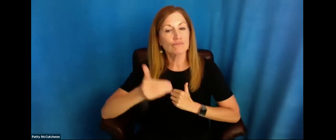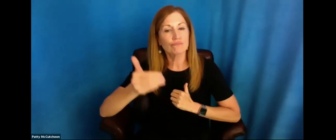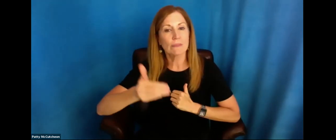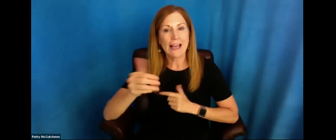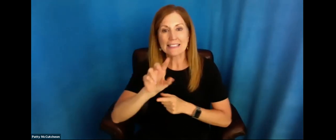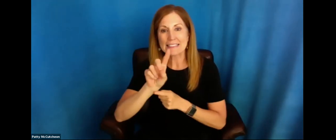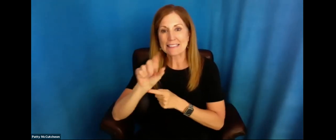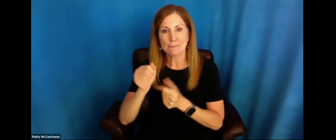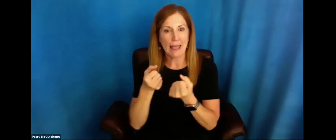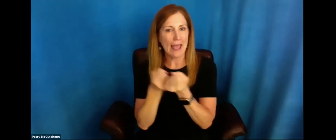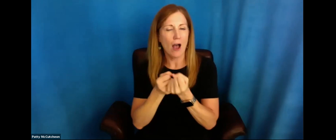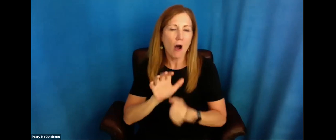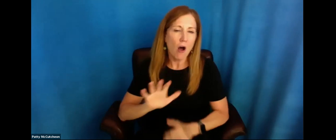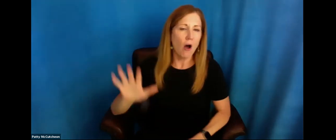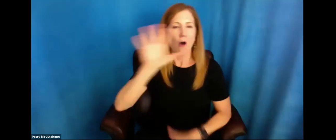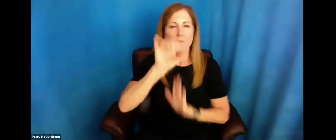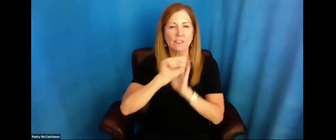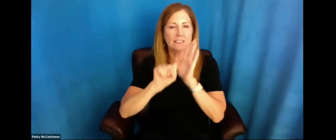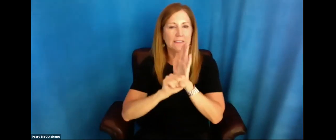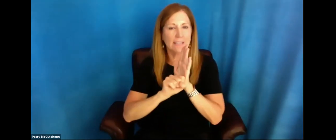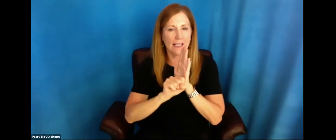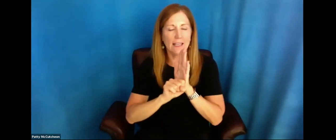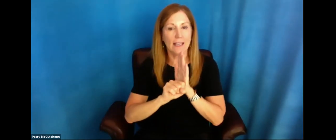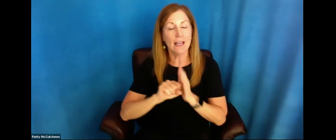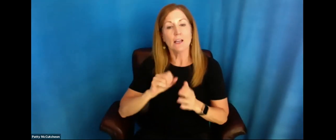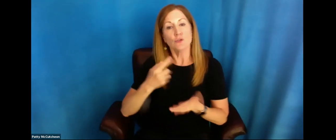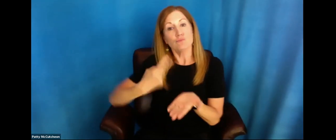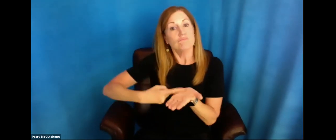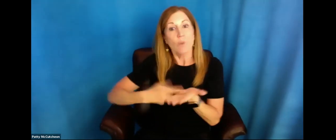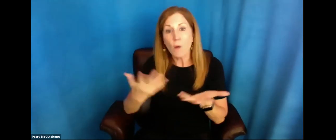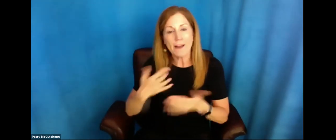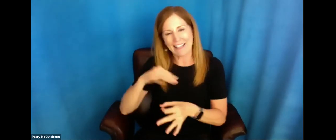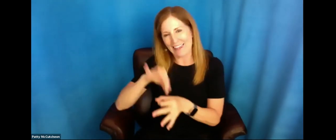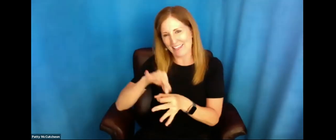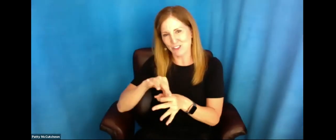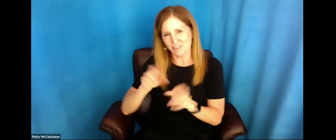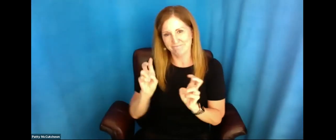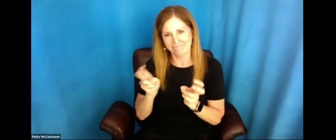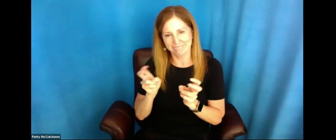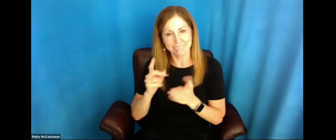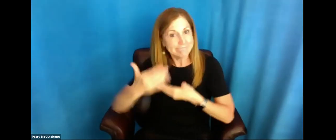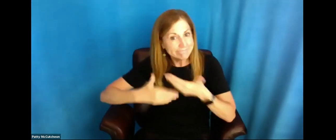advocates from all over the state. About elections issues in particular. That's a meeting that usually I convene.